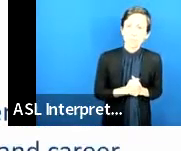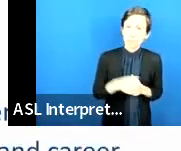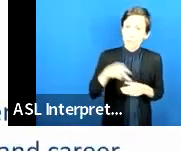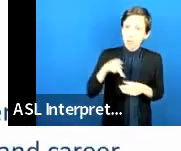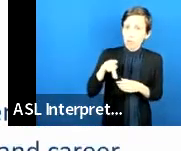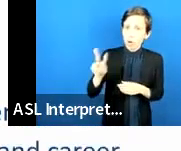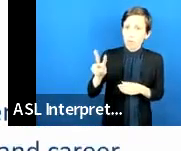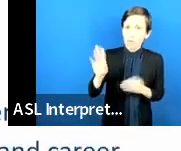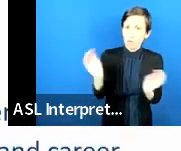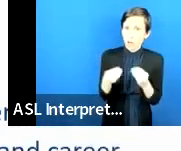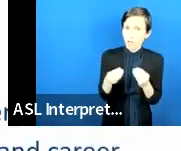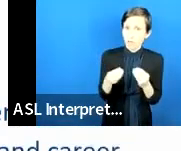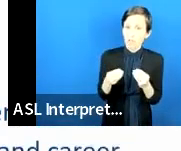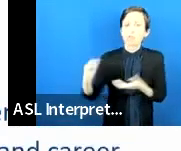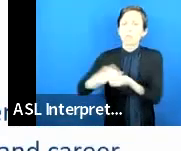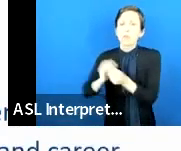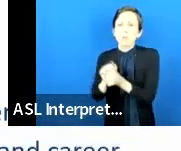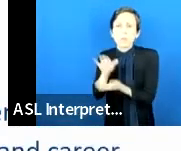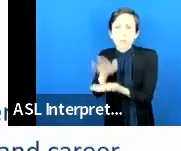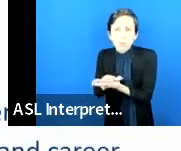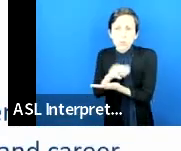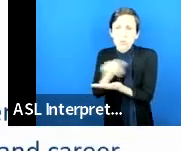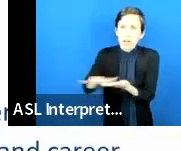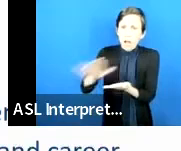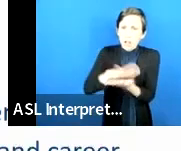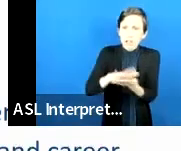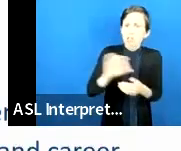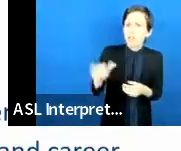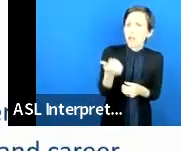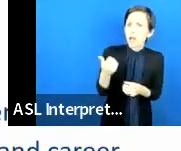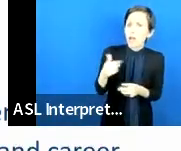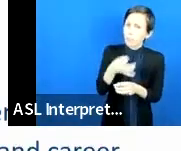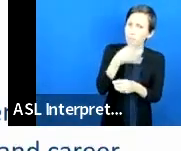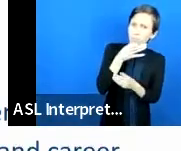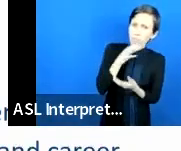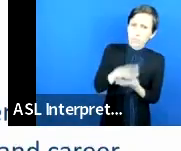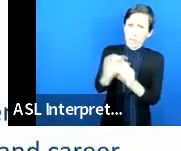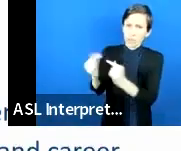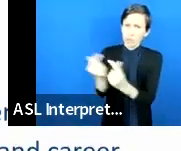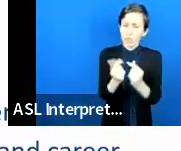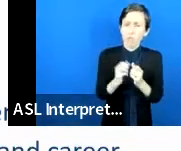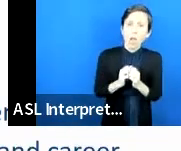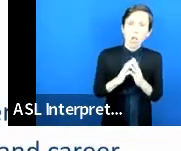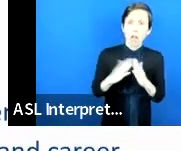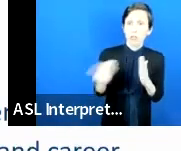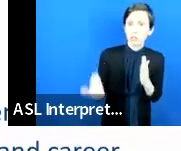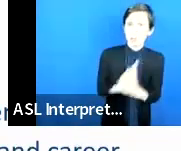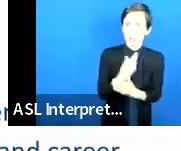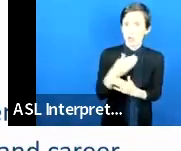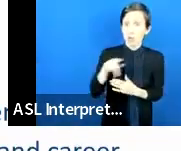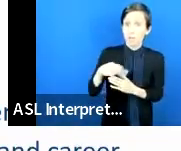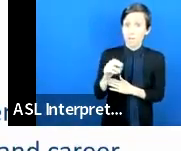and collaboration with schools and colleges and other expert campus units. Launched a new phase of its student success initiative,